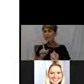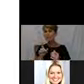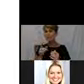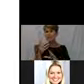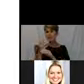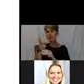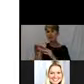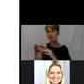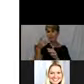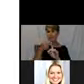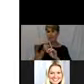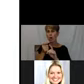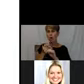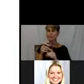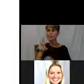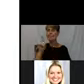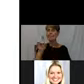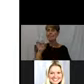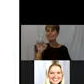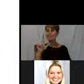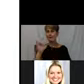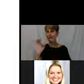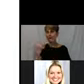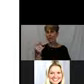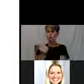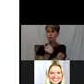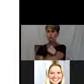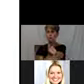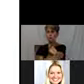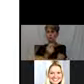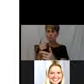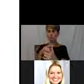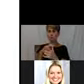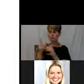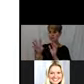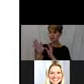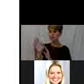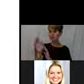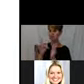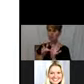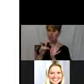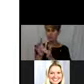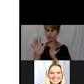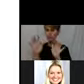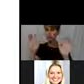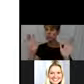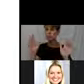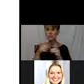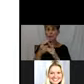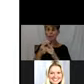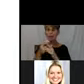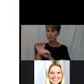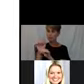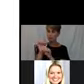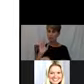He then spent some time in prison where he found Jesus and has been working for us for a few years.